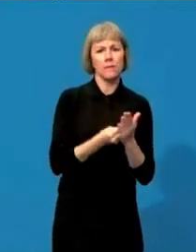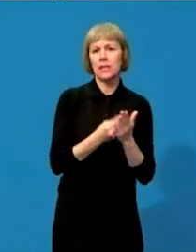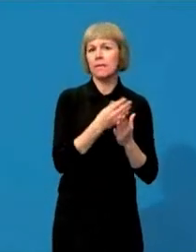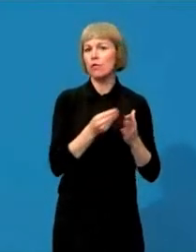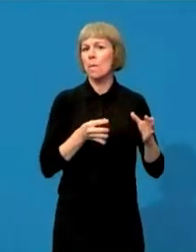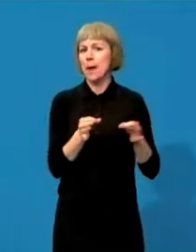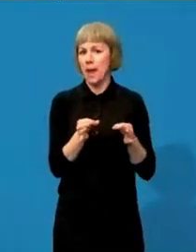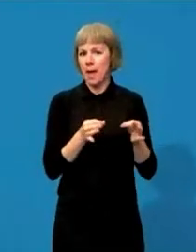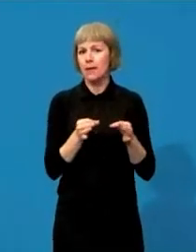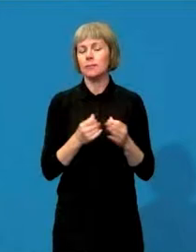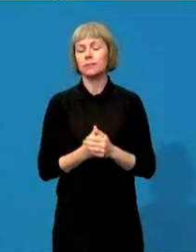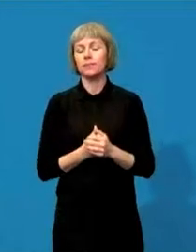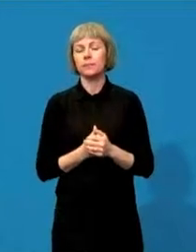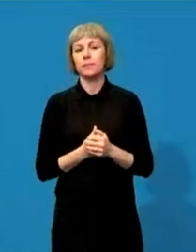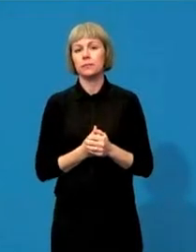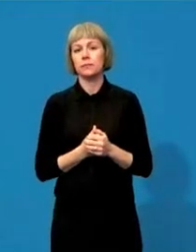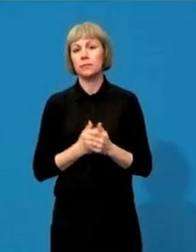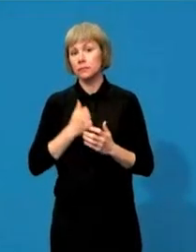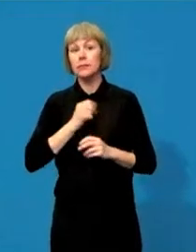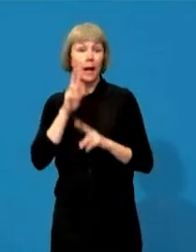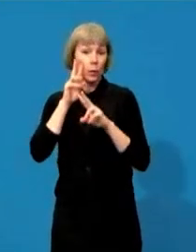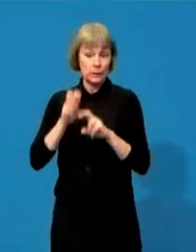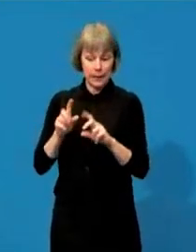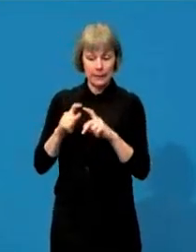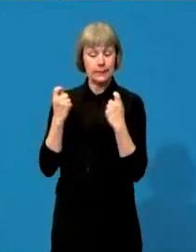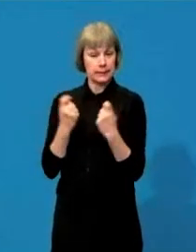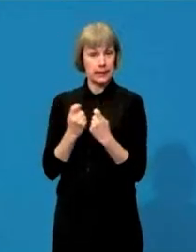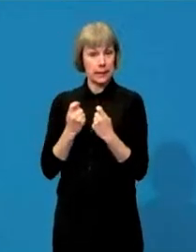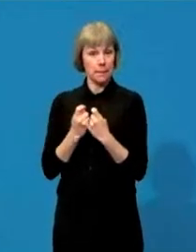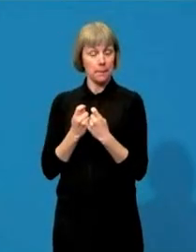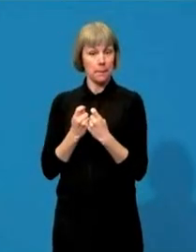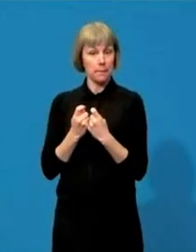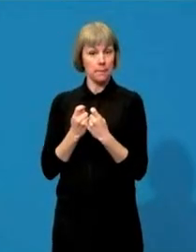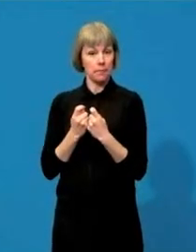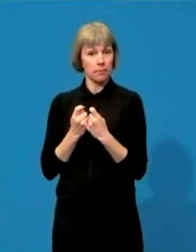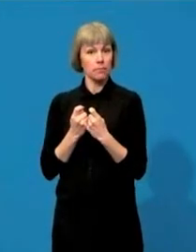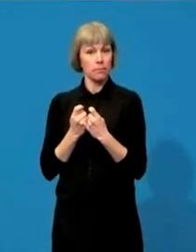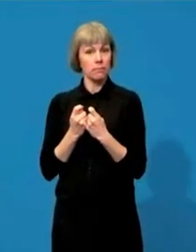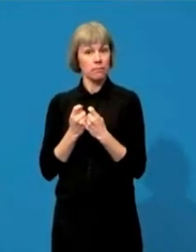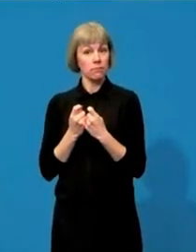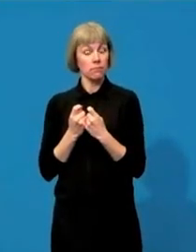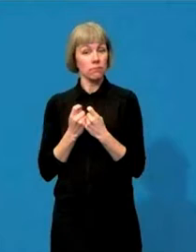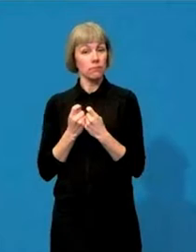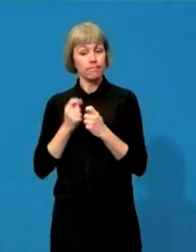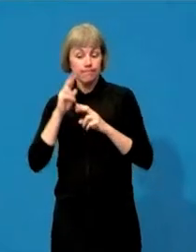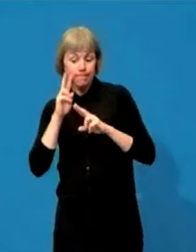within the Royal Commission, and after this public hearing there will be an opportunity